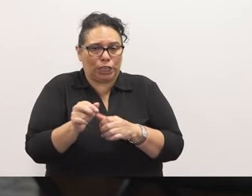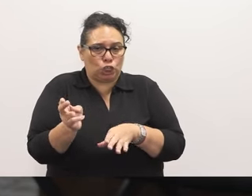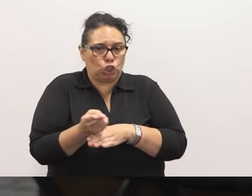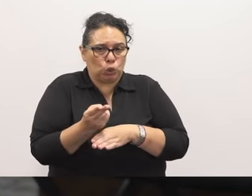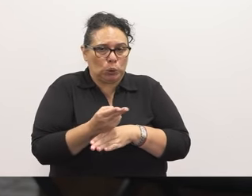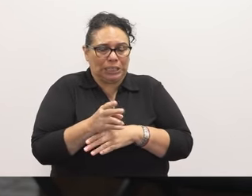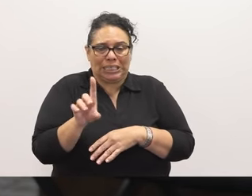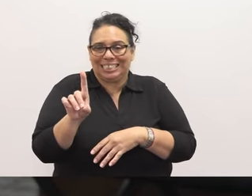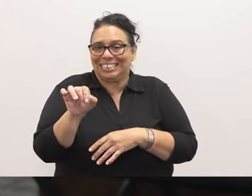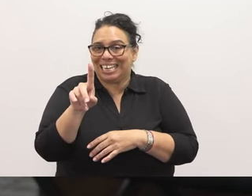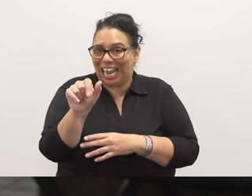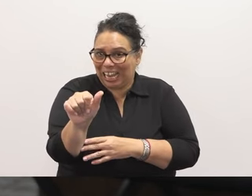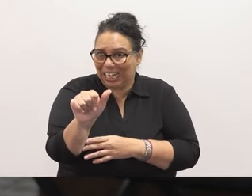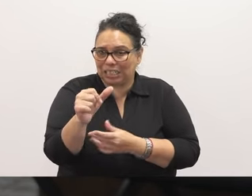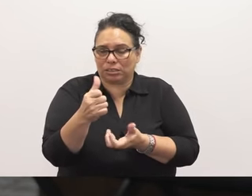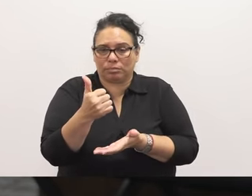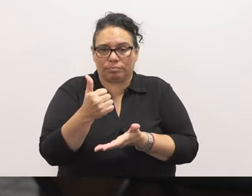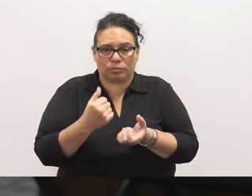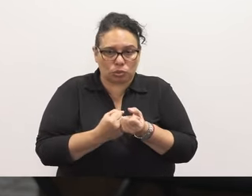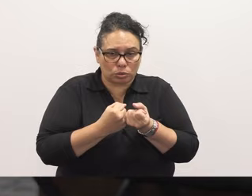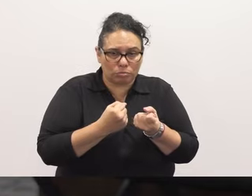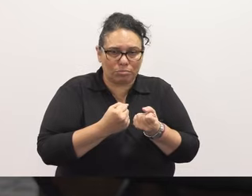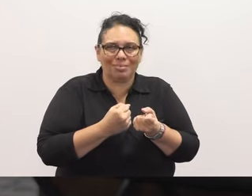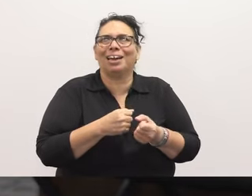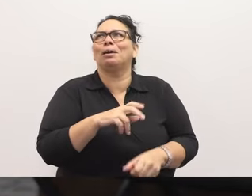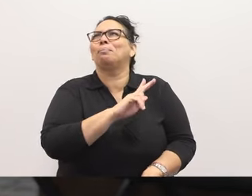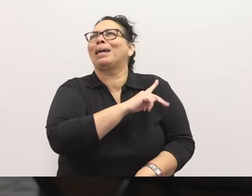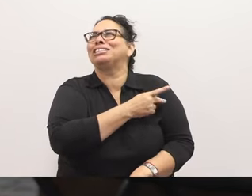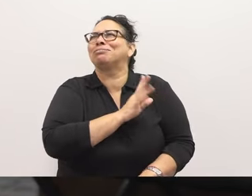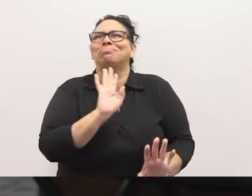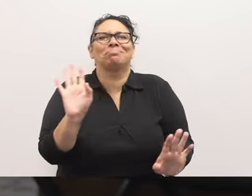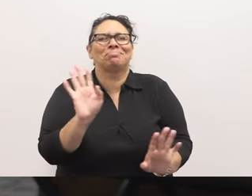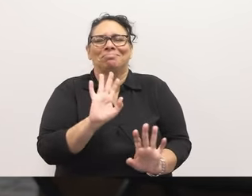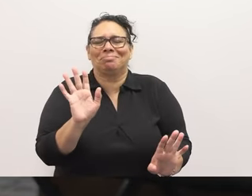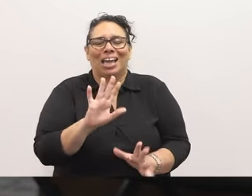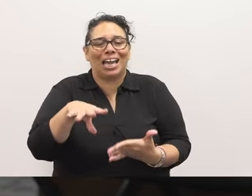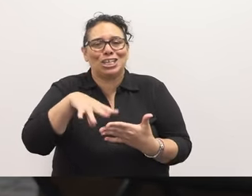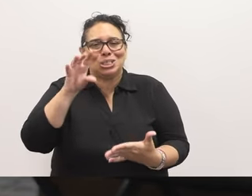to support patient, I mean, student improvement.